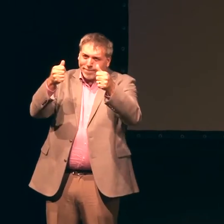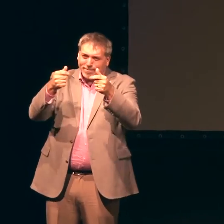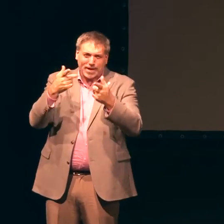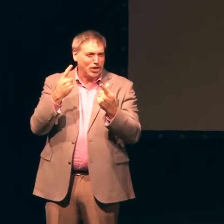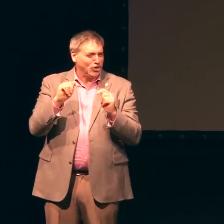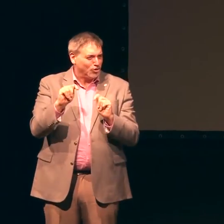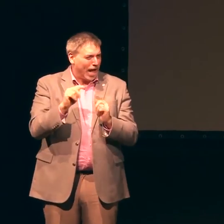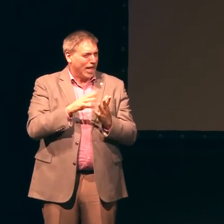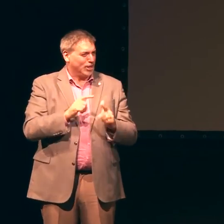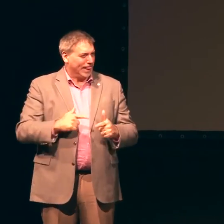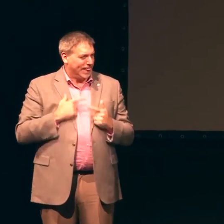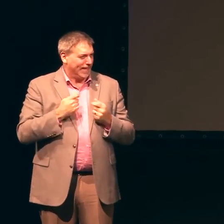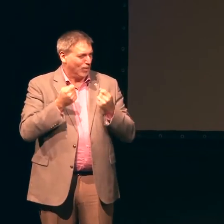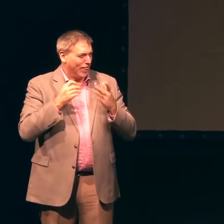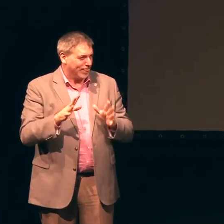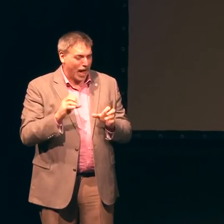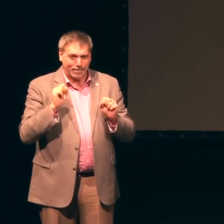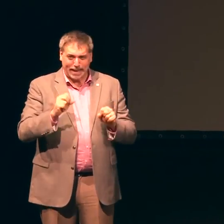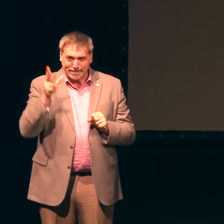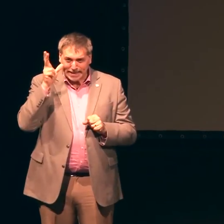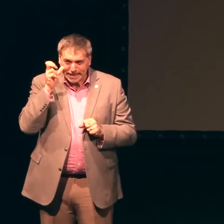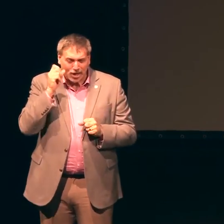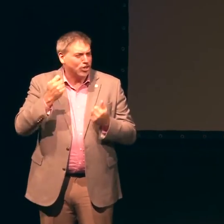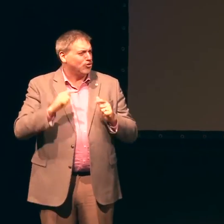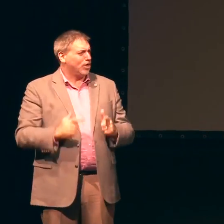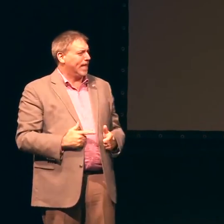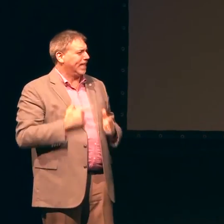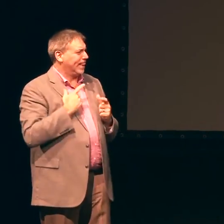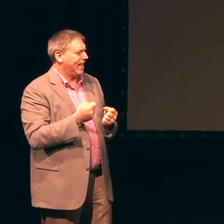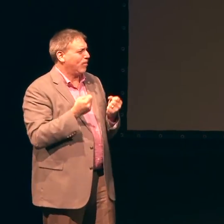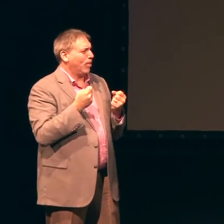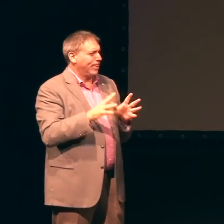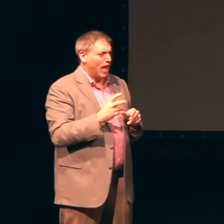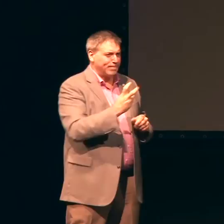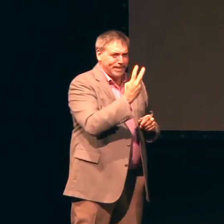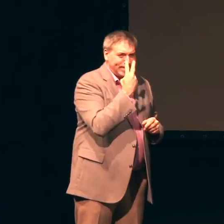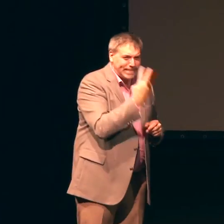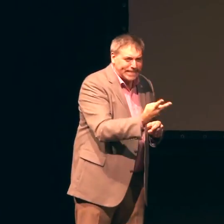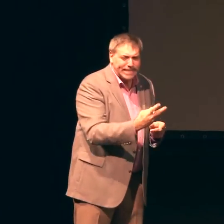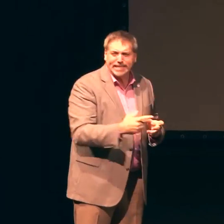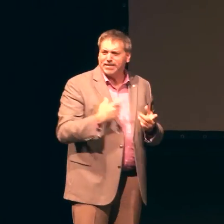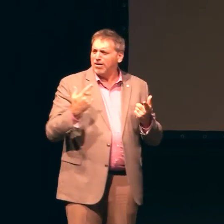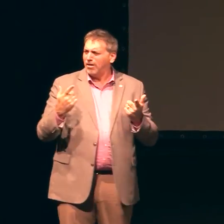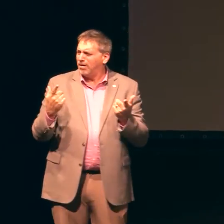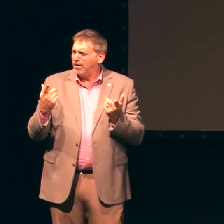only pop their eardrums for a moment and let them life that experience, live their life without being able